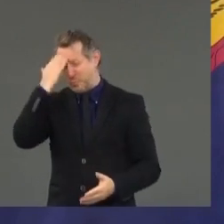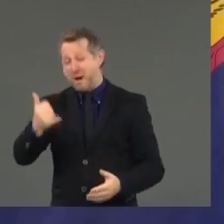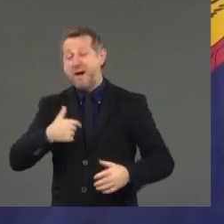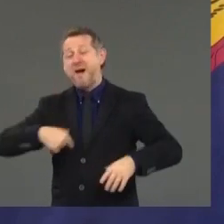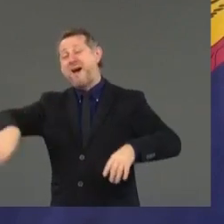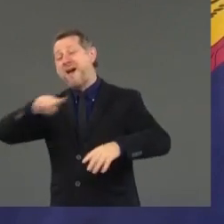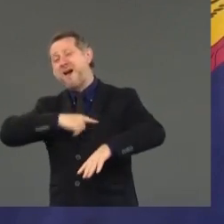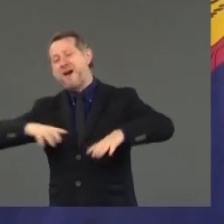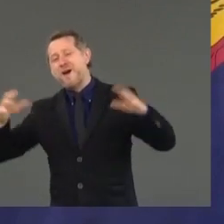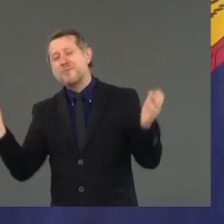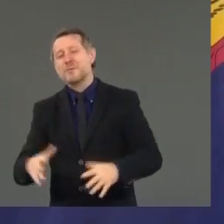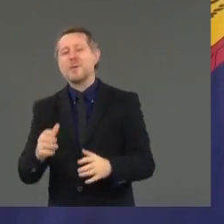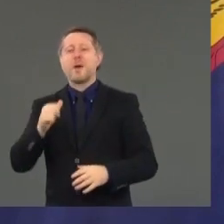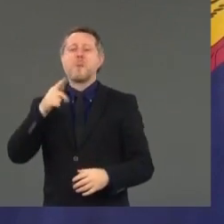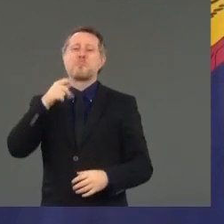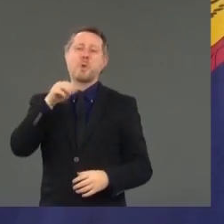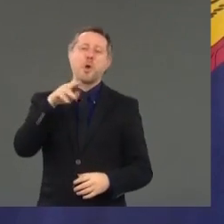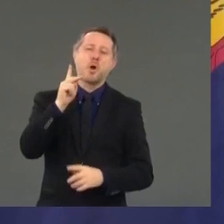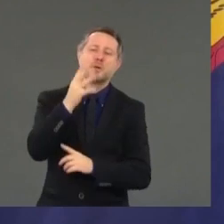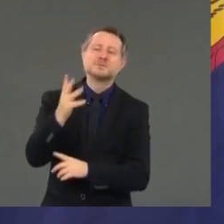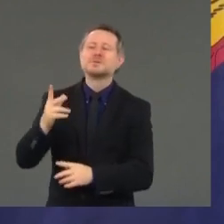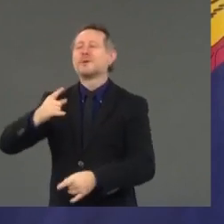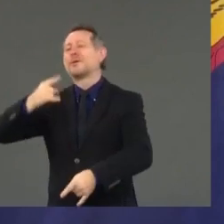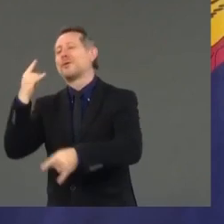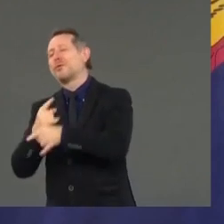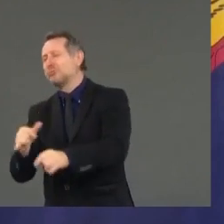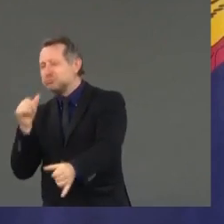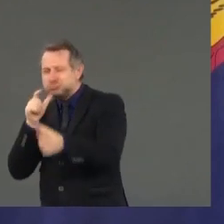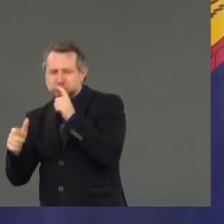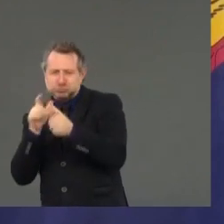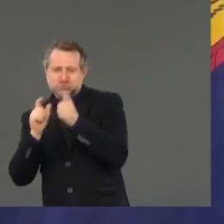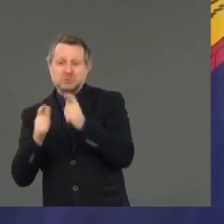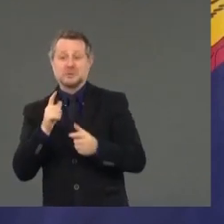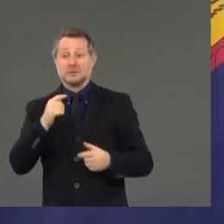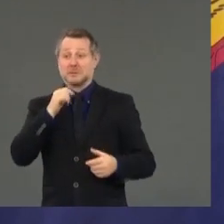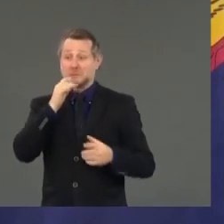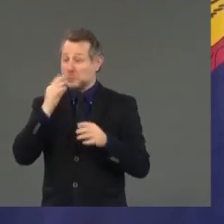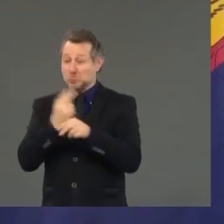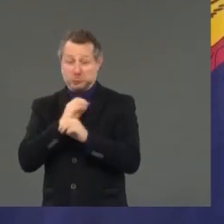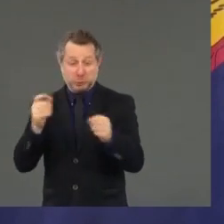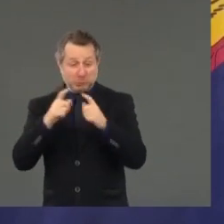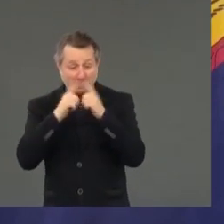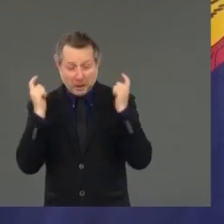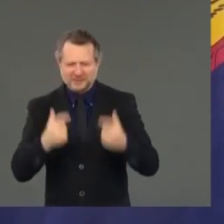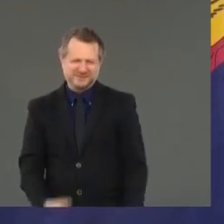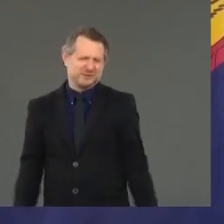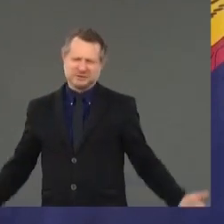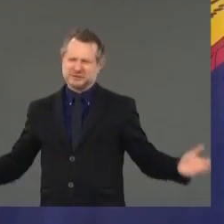AGAIN, WHICH IS DETERMINED BY HOW PEOPLE ACT. THAT'S WHY WHEN YOU HAVE THESE